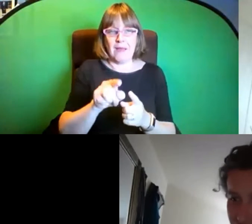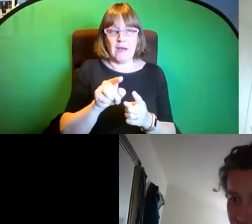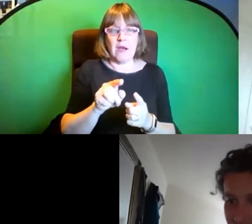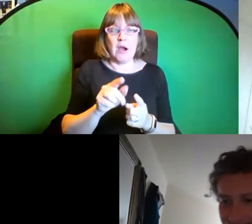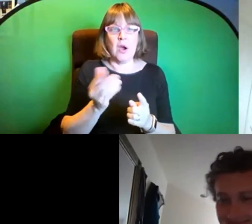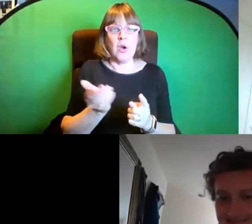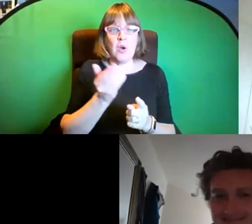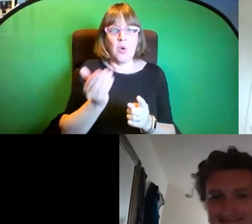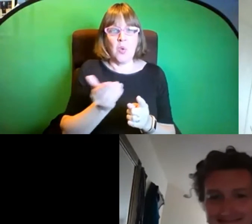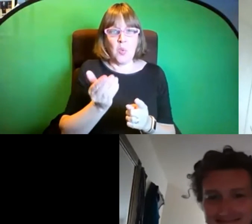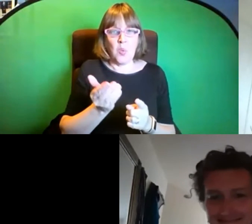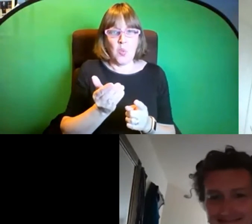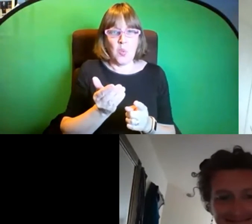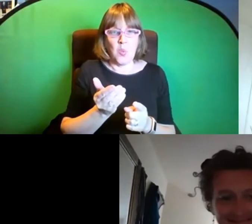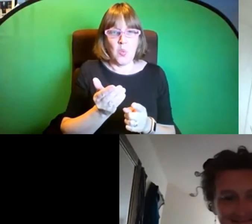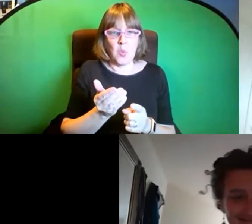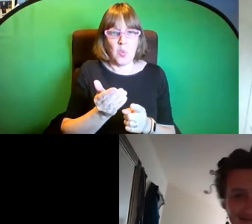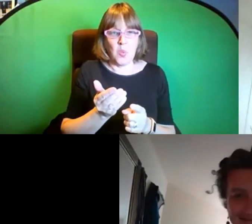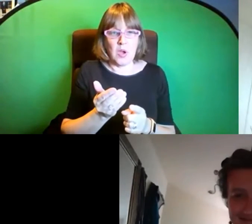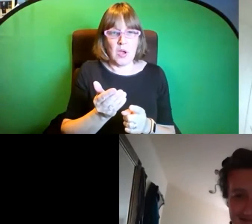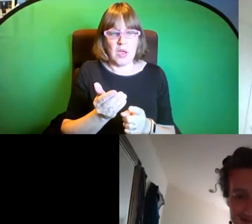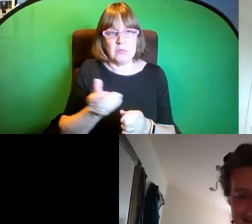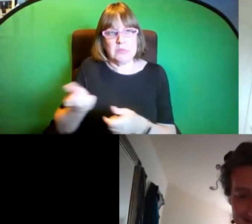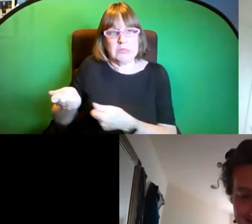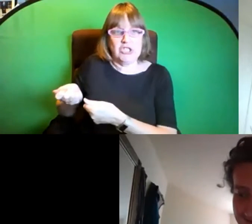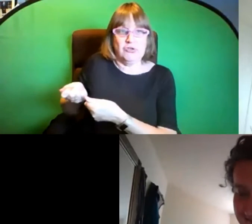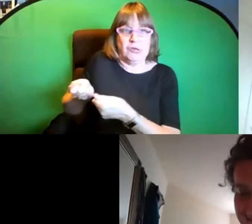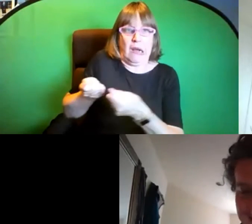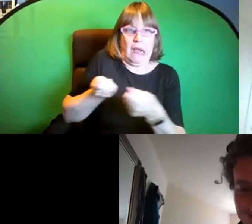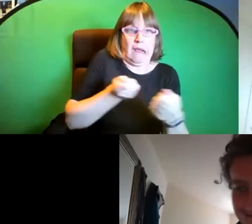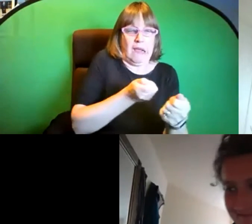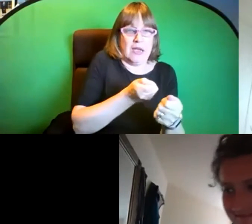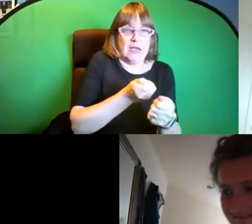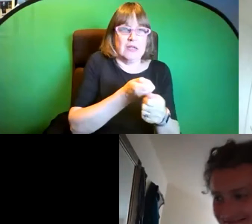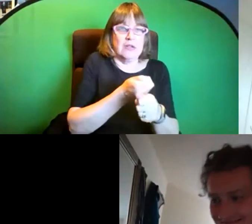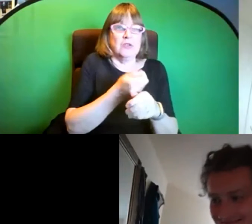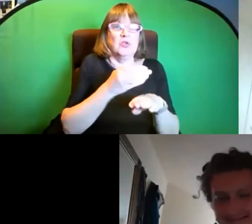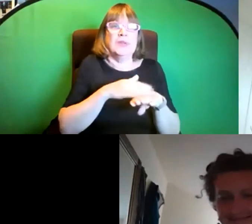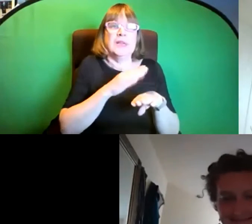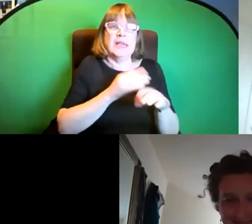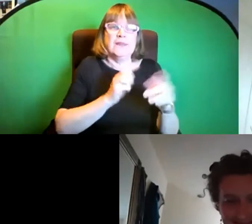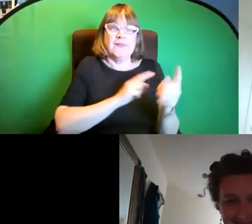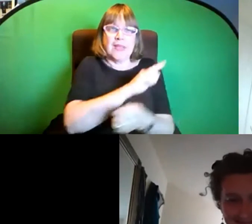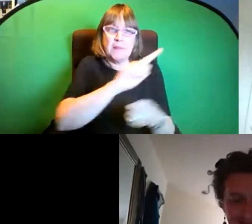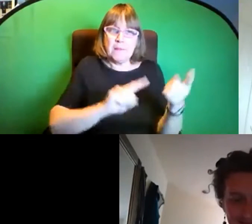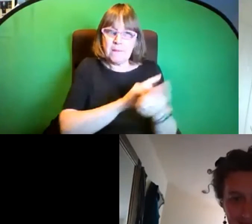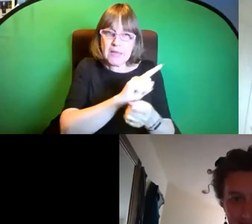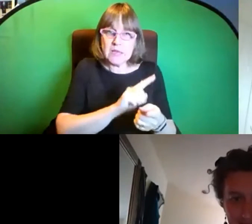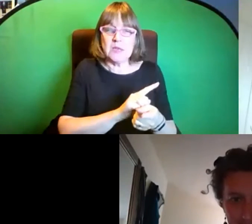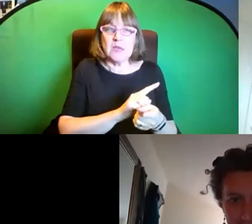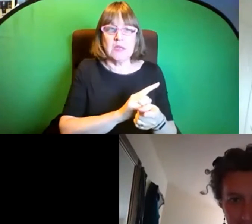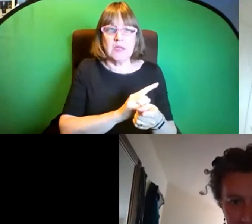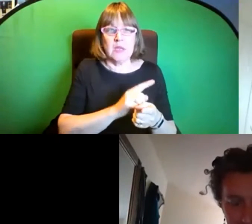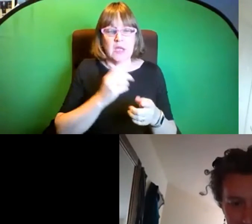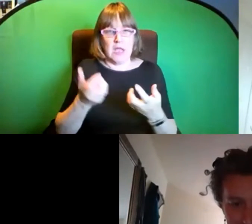leafleting to drag people to a fringe meeting to talk about how we should be divesting our pension